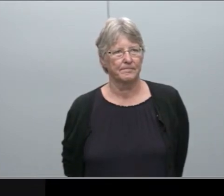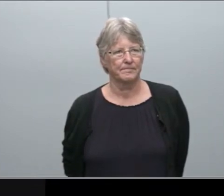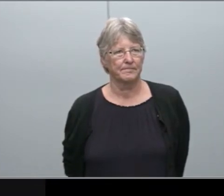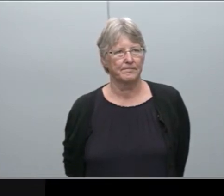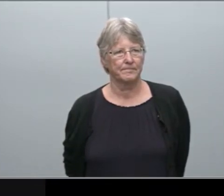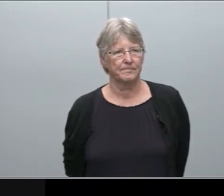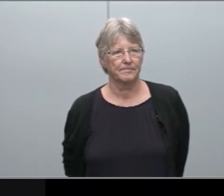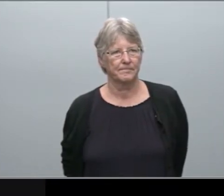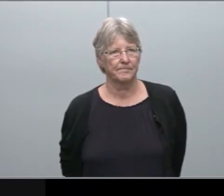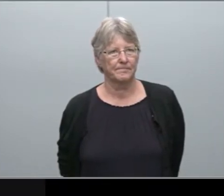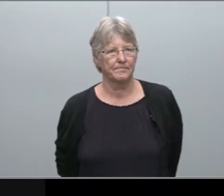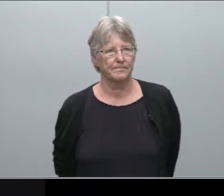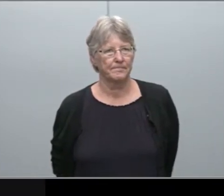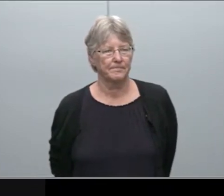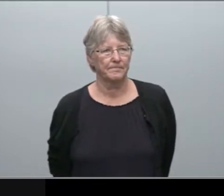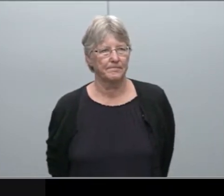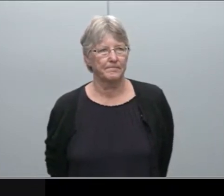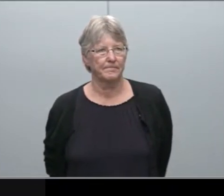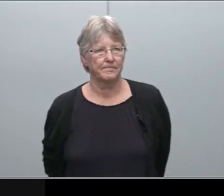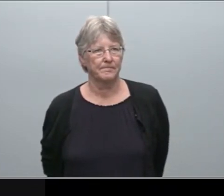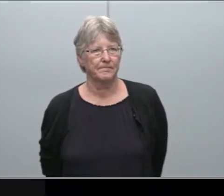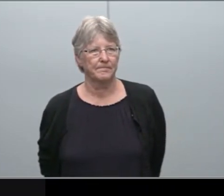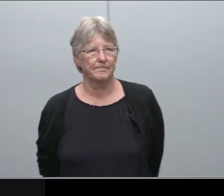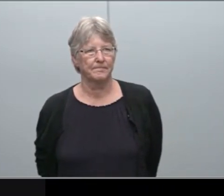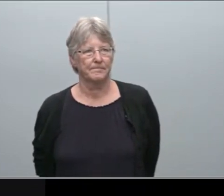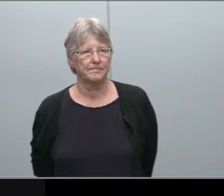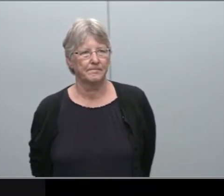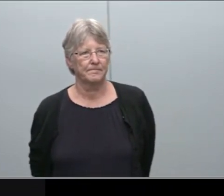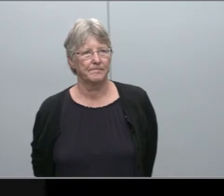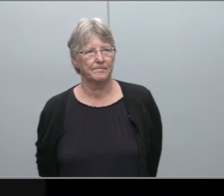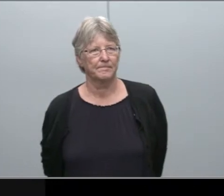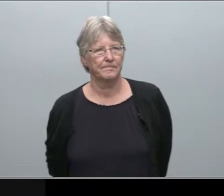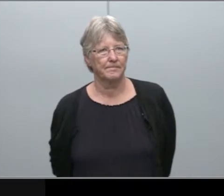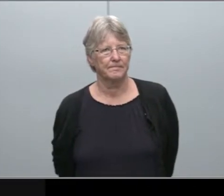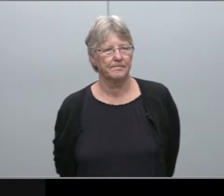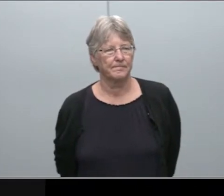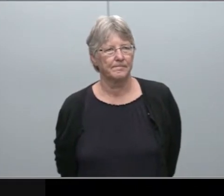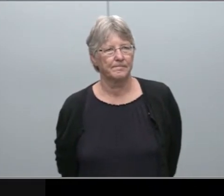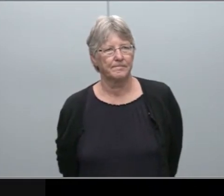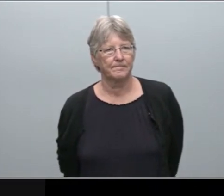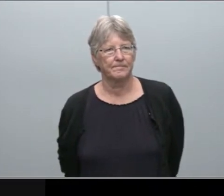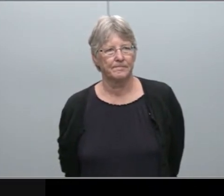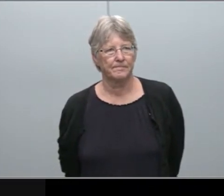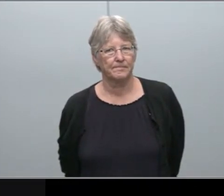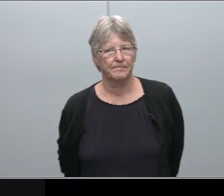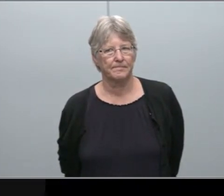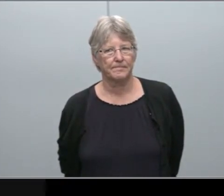of great thoughts that are in there. And then, Mr. Itson, if you could send us over to the next slide.